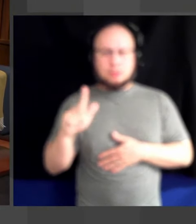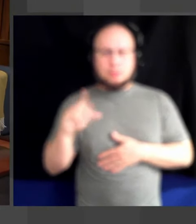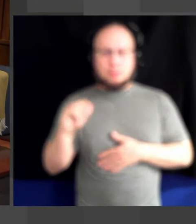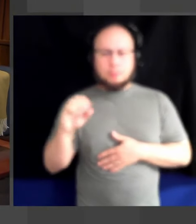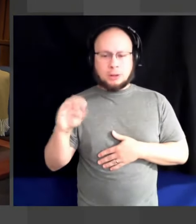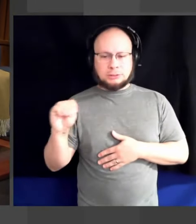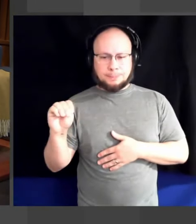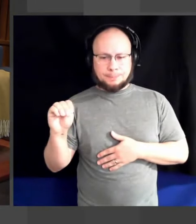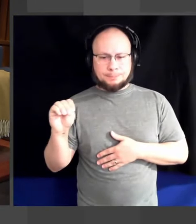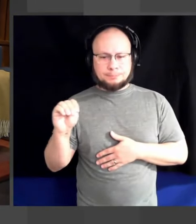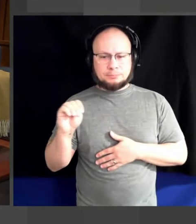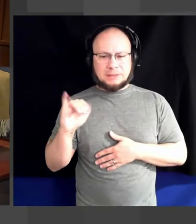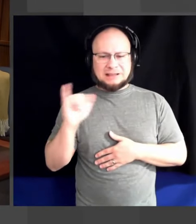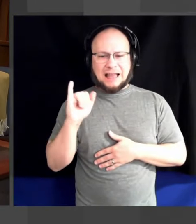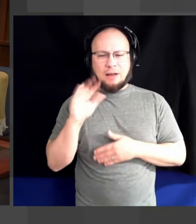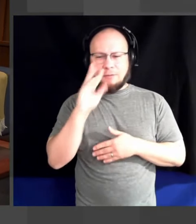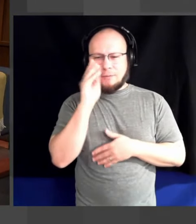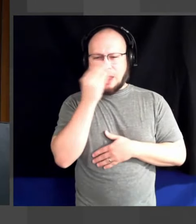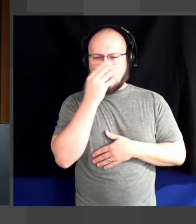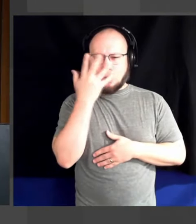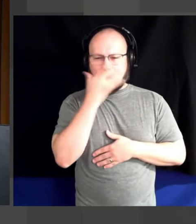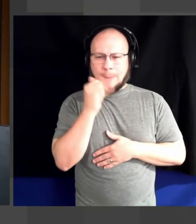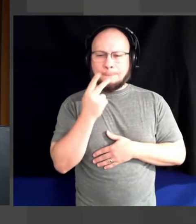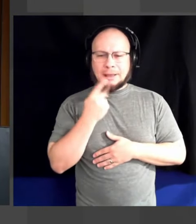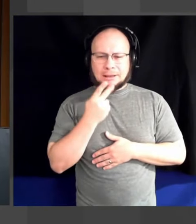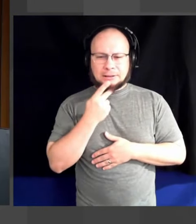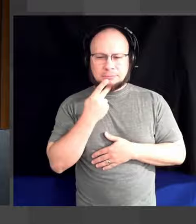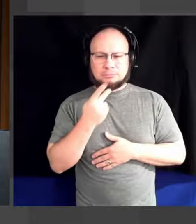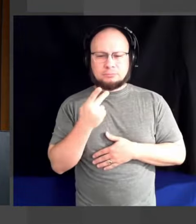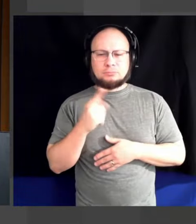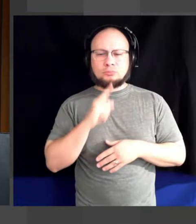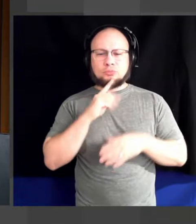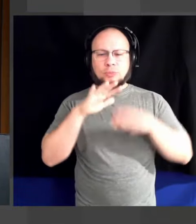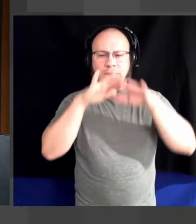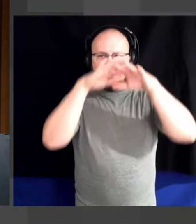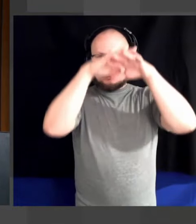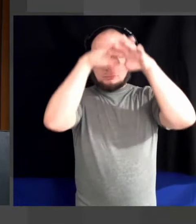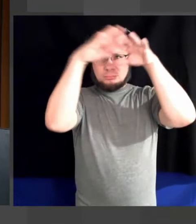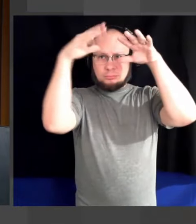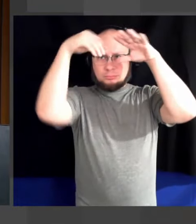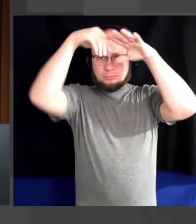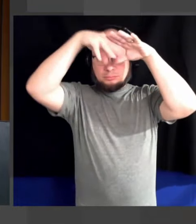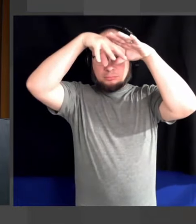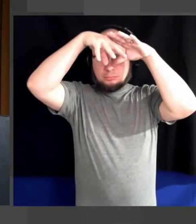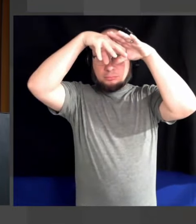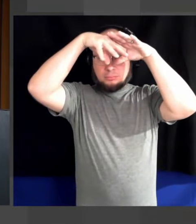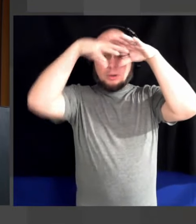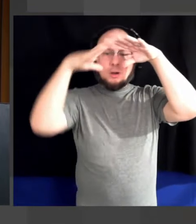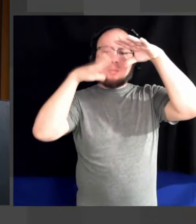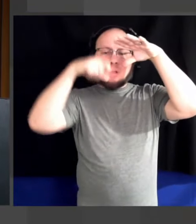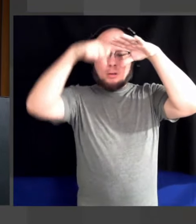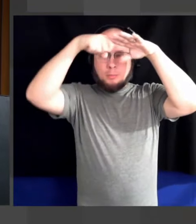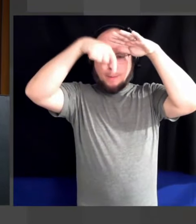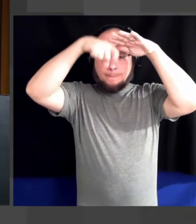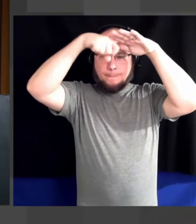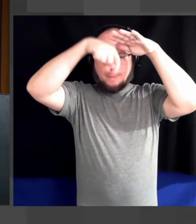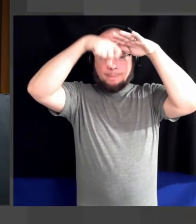BLOSSOM. YOU MAYBE SAW IT IN THE VIDEO. A BIG PINK FLOWER THAT YOU FIND